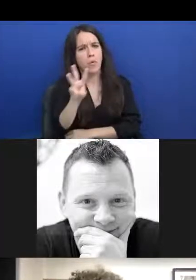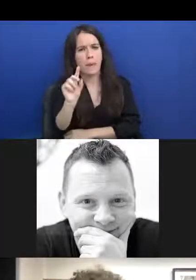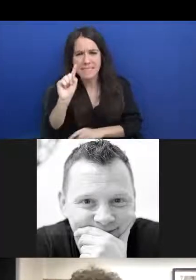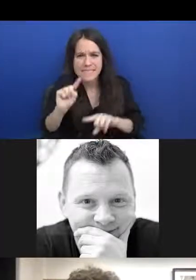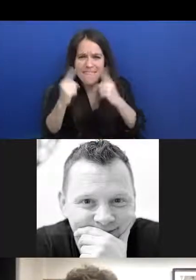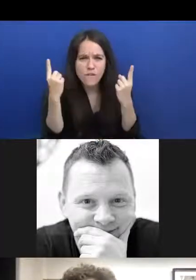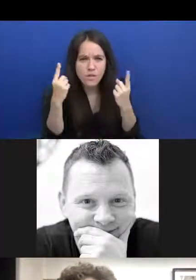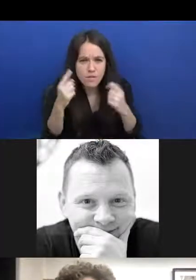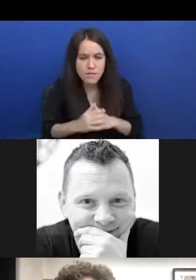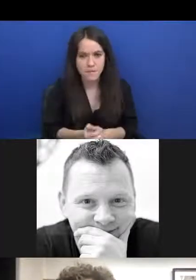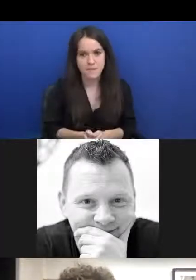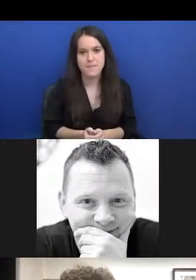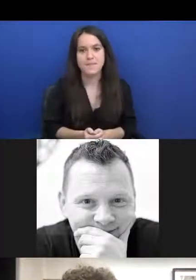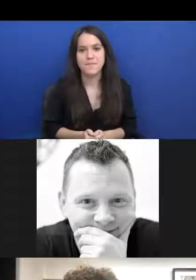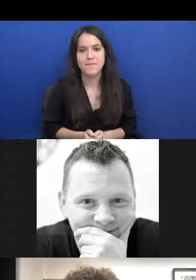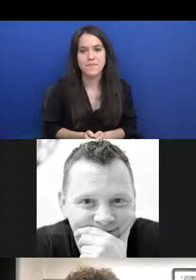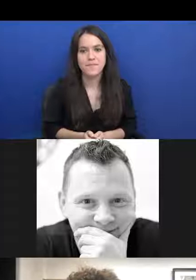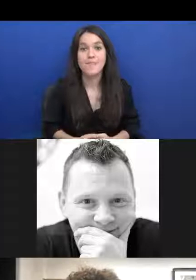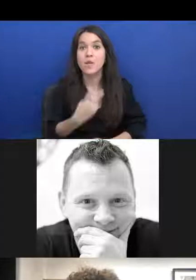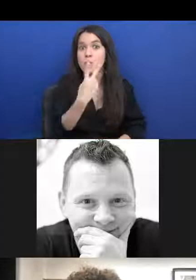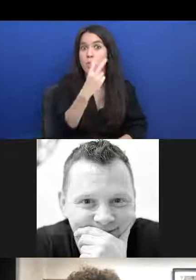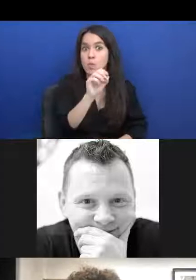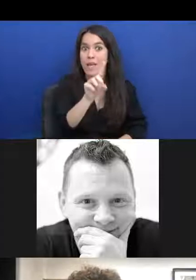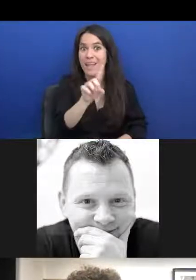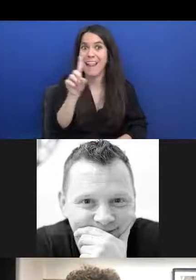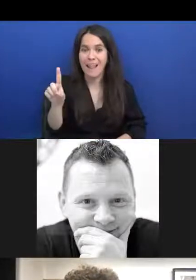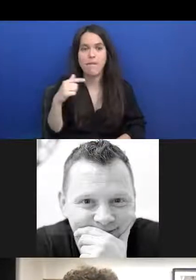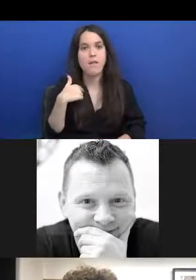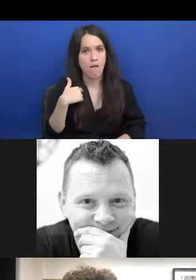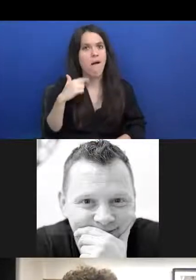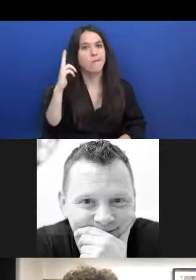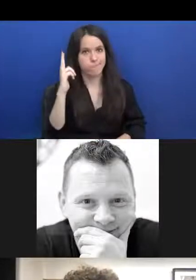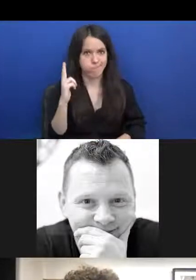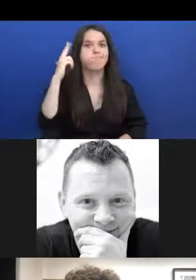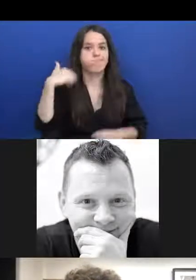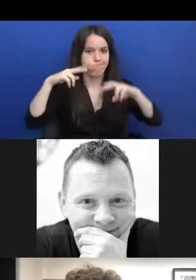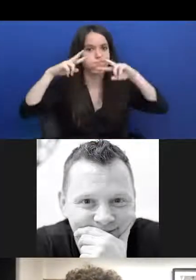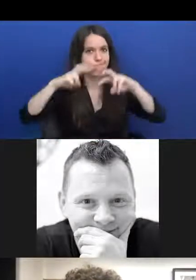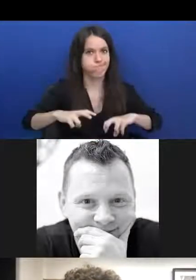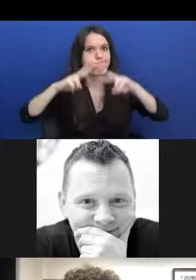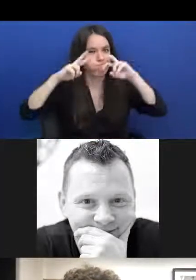so in 2011 I started researching multilingualism interviewing adults and children and recording